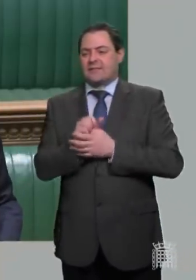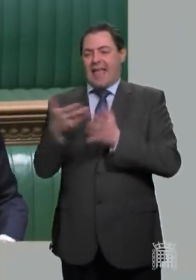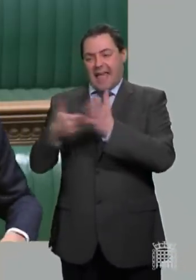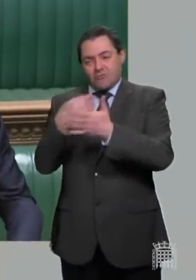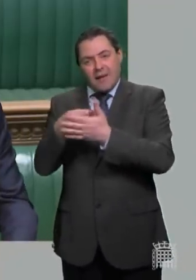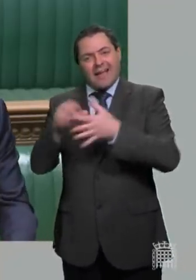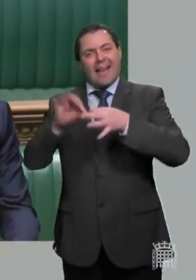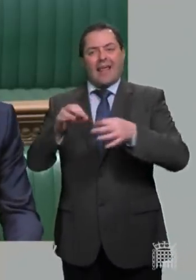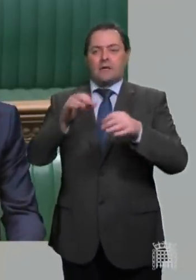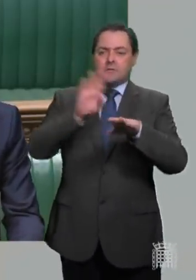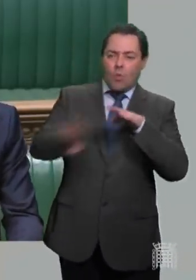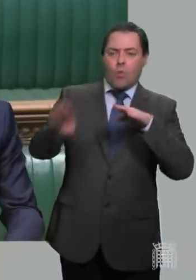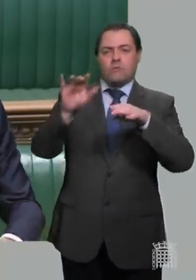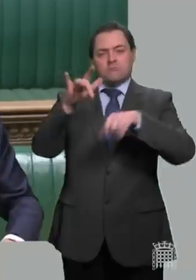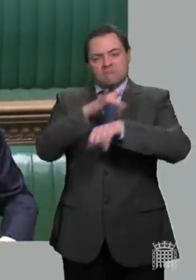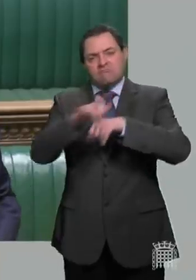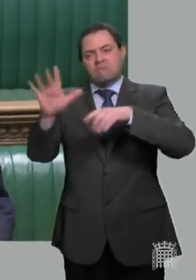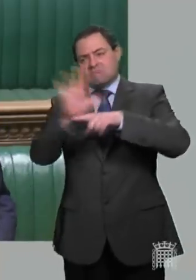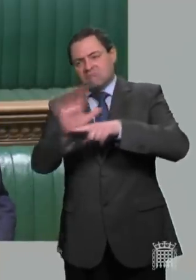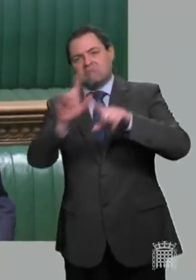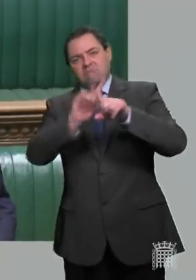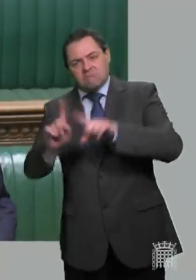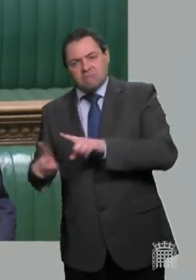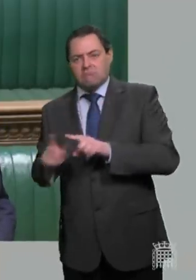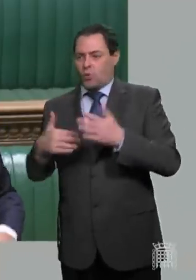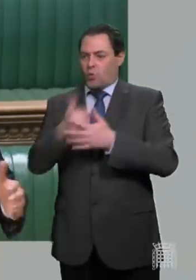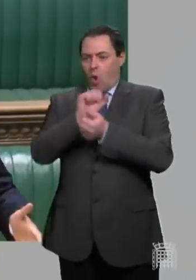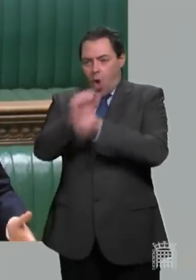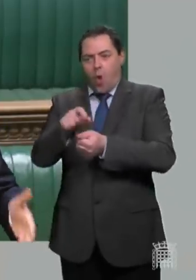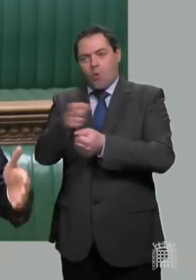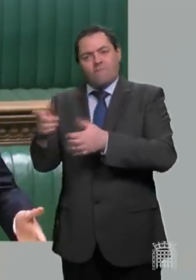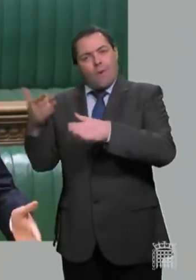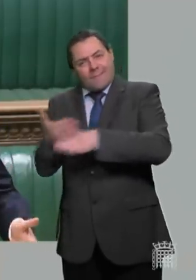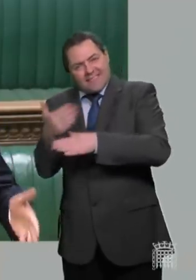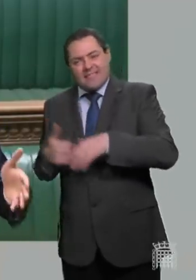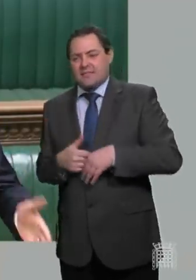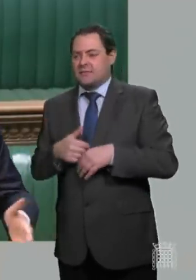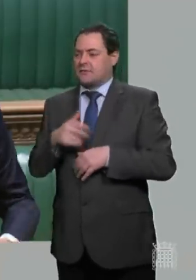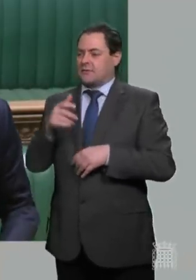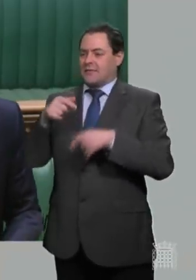arts and sport; new loan schemes to finance businesses; kickstart, restart and a lifetime